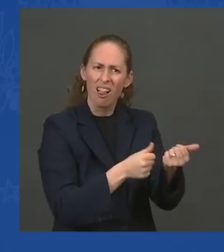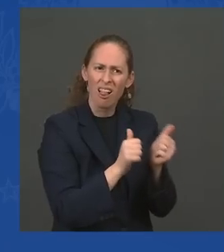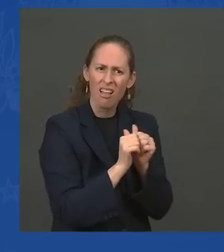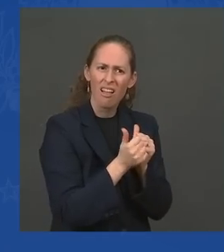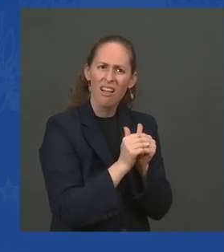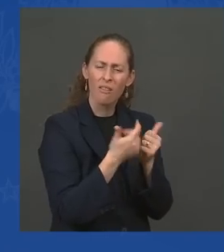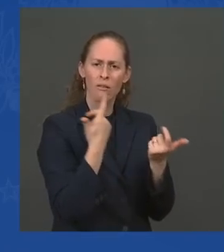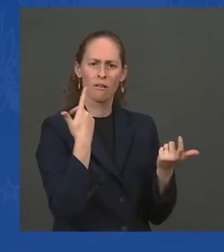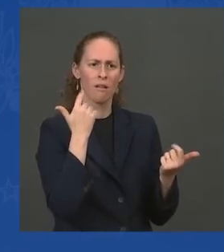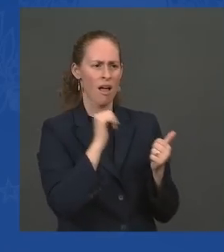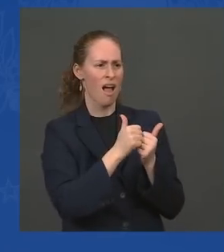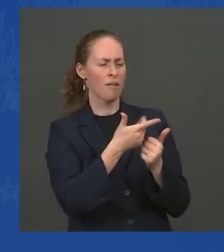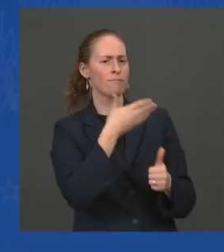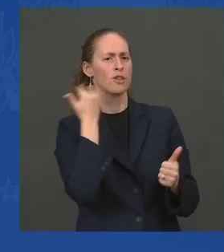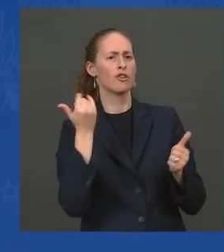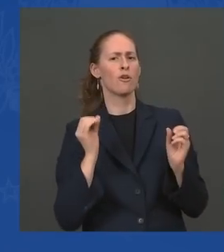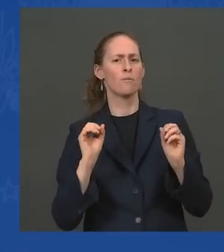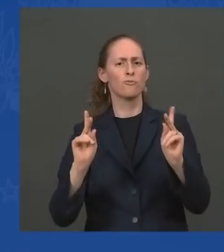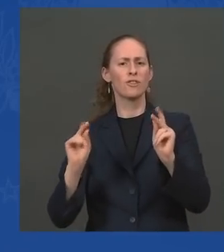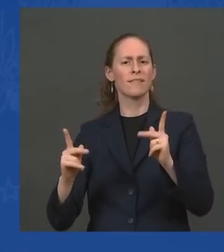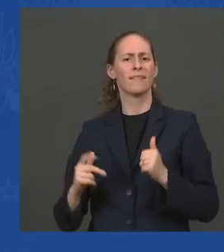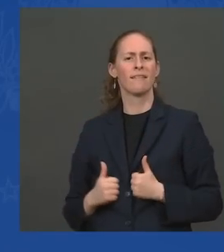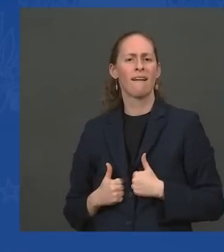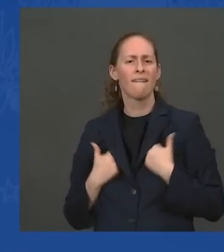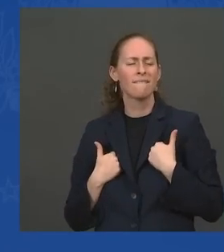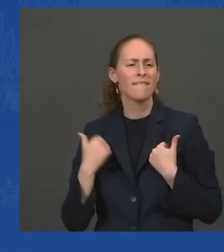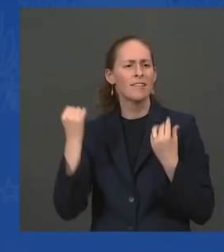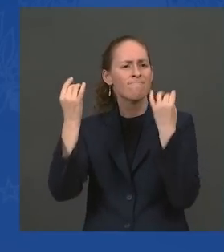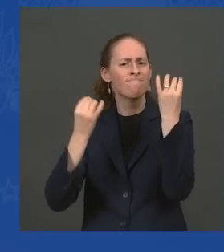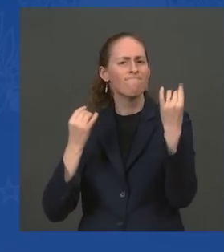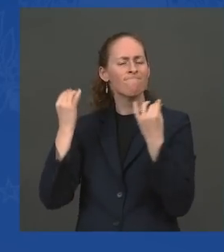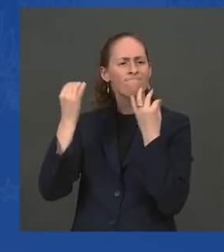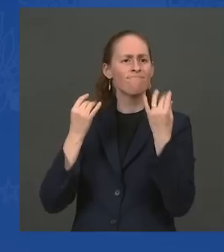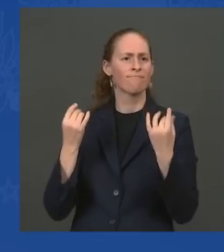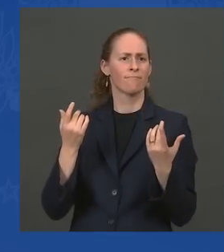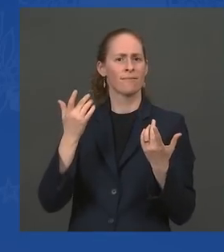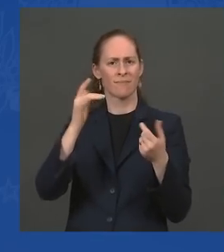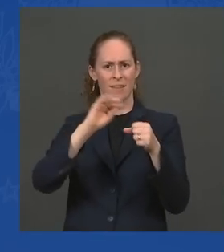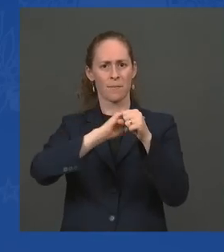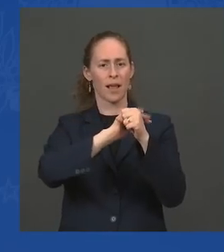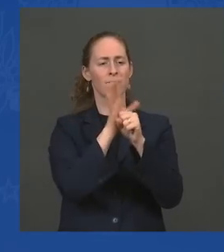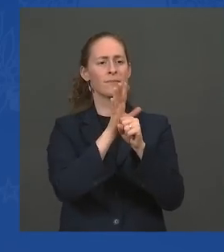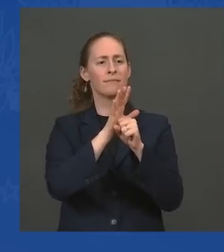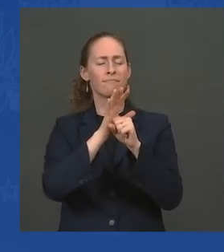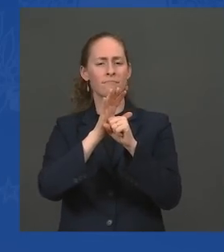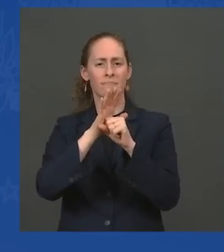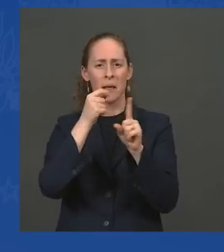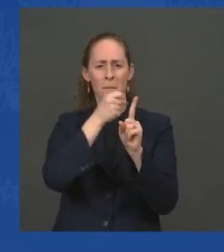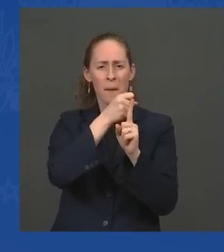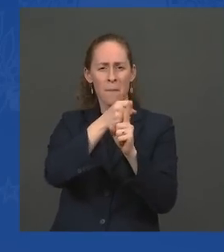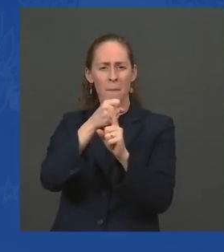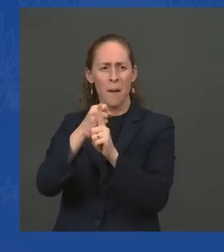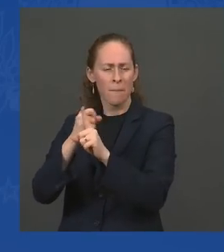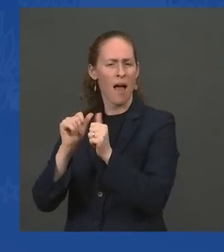And more broadly, "How do we emerge from this pandemic not just with a little breathing room but with real fighting chance to get ahead?"